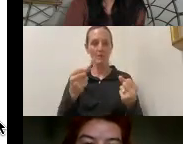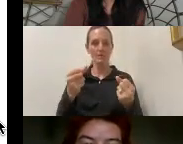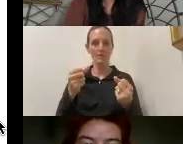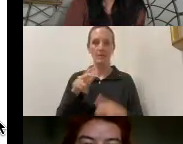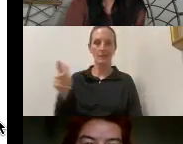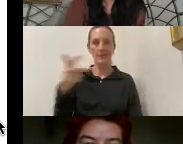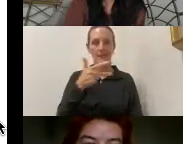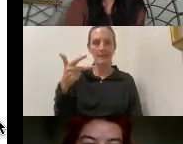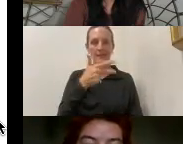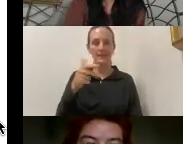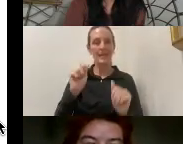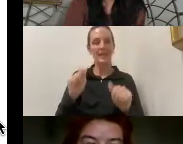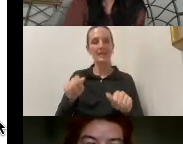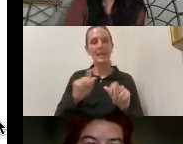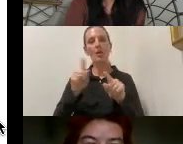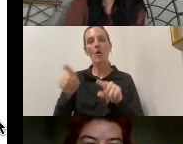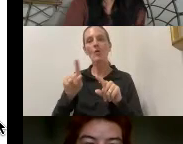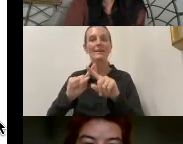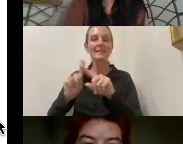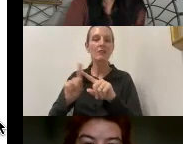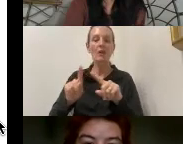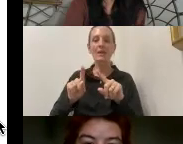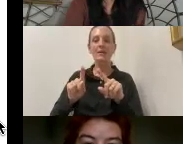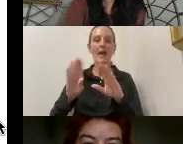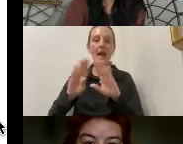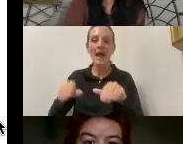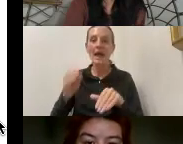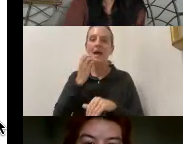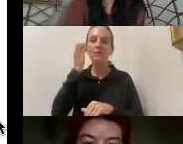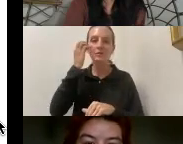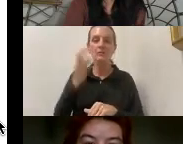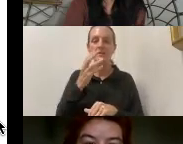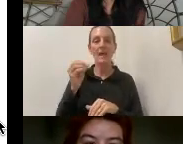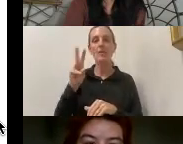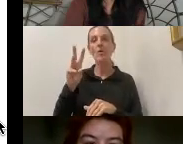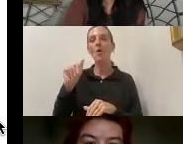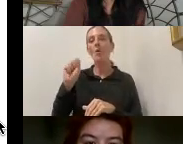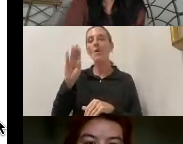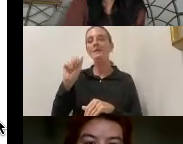Wabasca is surrounded by different smaller reserves such as Calling Lake and a lot of